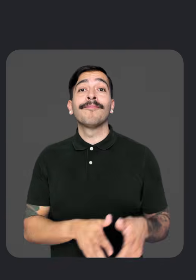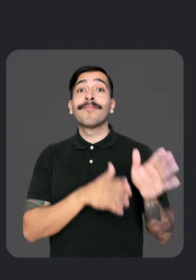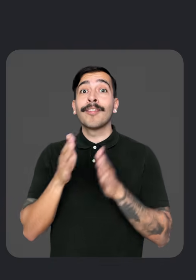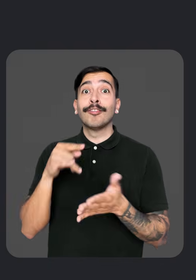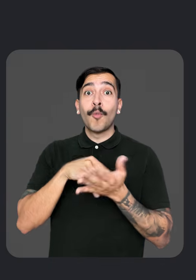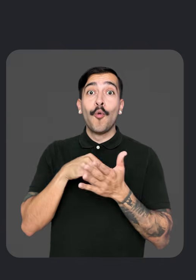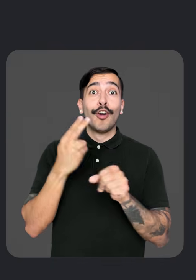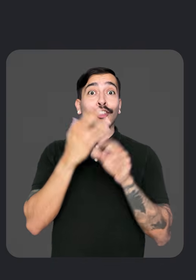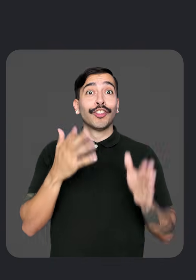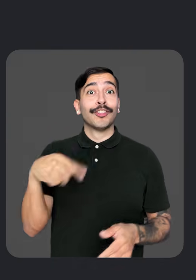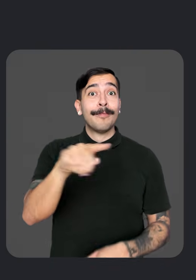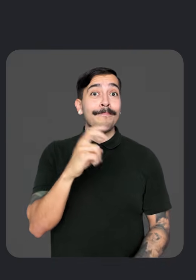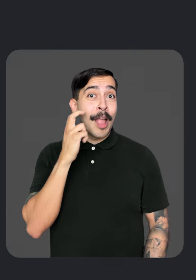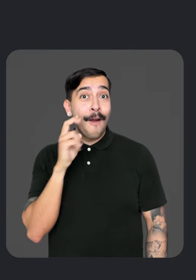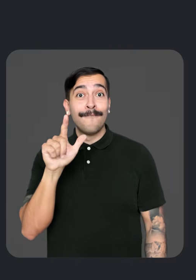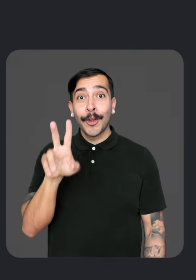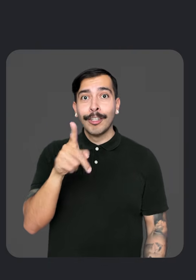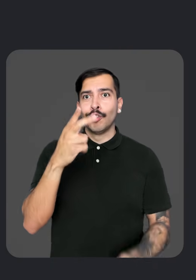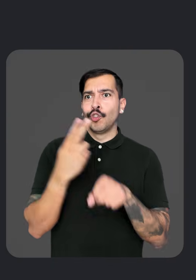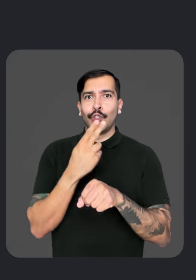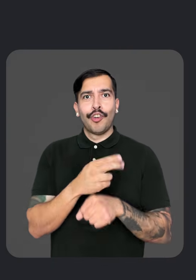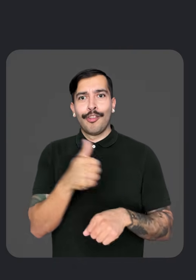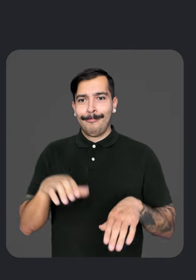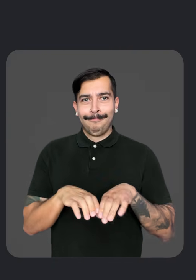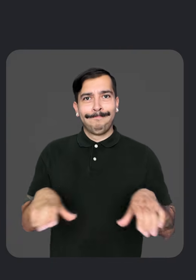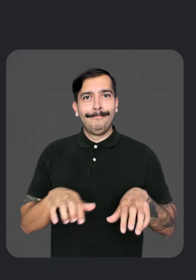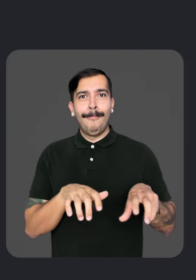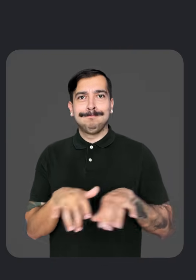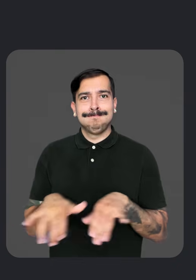also on Android users who are blind or have low vision, who use an external